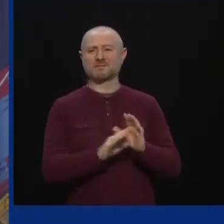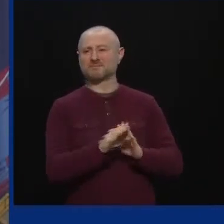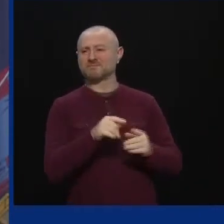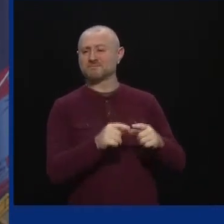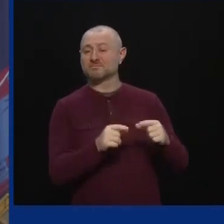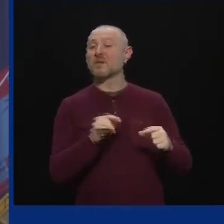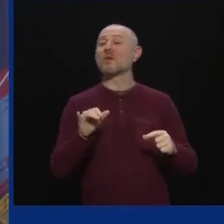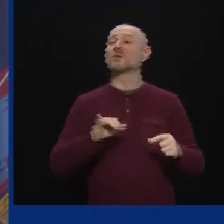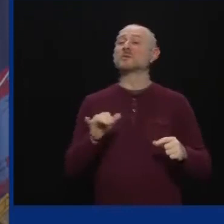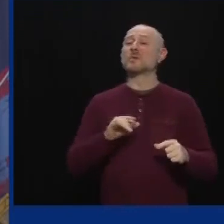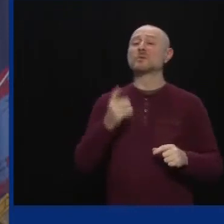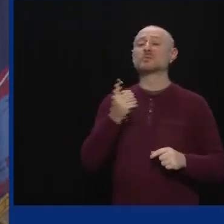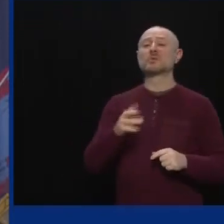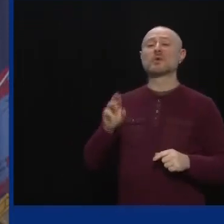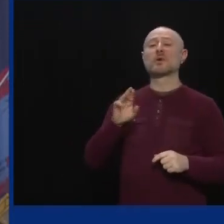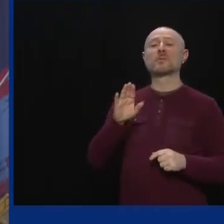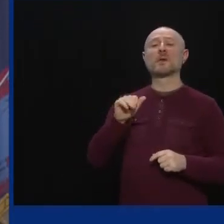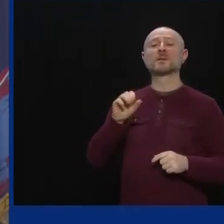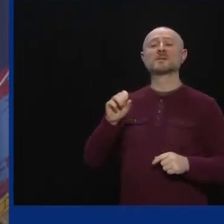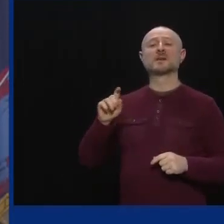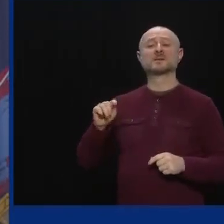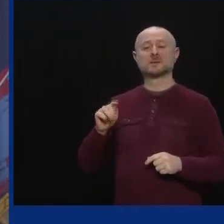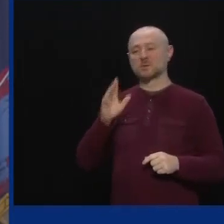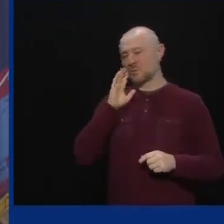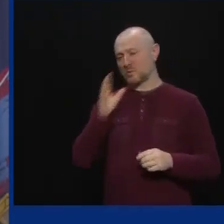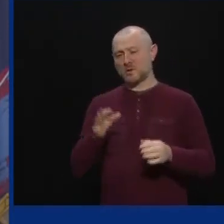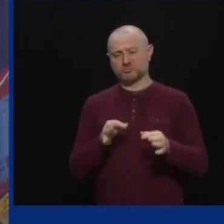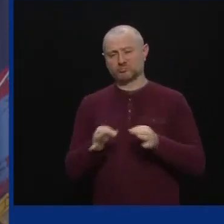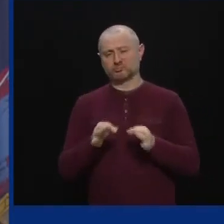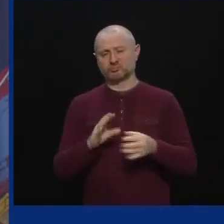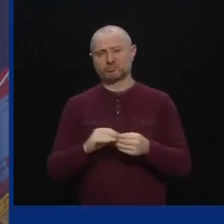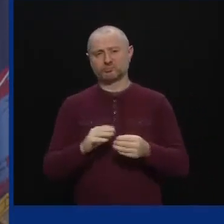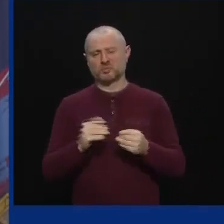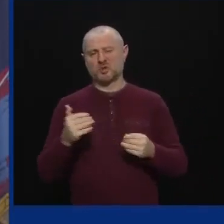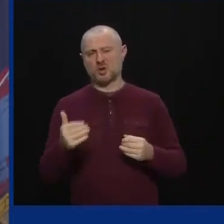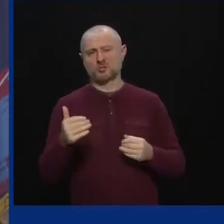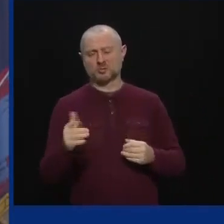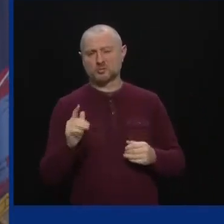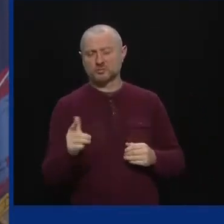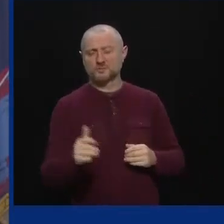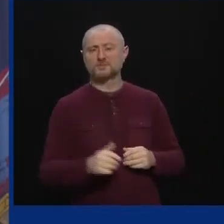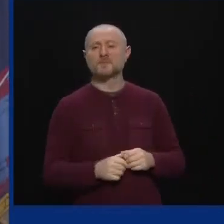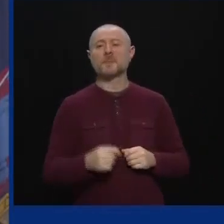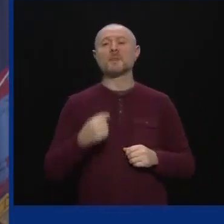I WANT TO THANK THE TEAM HERE AT THE RNA INSTITUTE AND THANK EVERYONE WHO'S BEEN INVOLVED WITH IT TODAY.